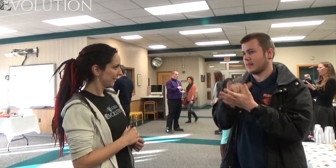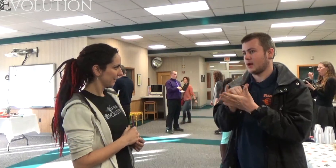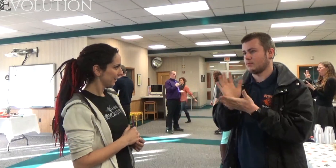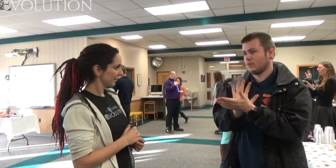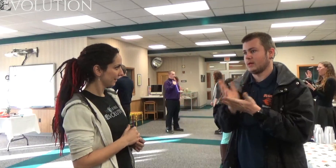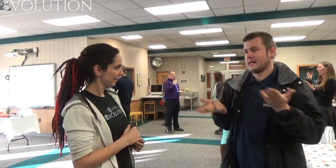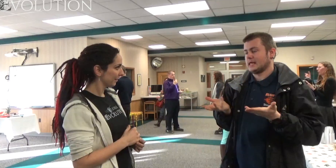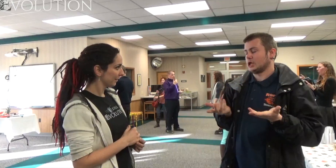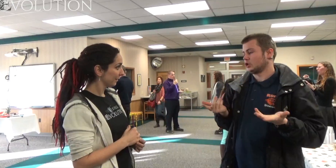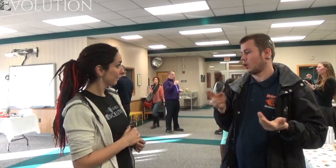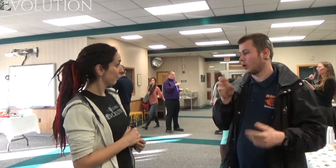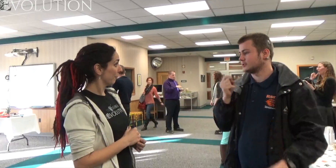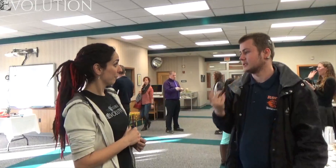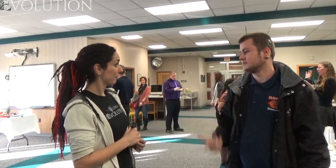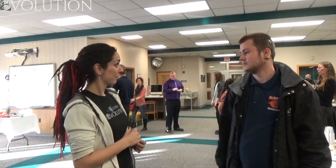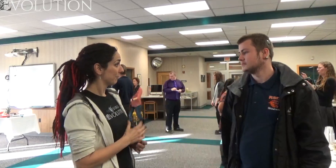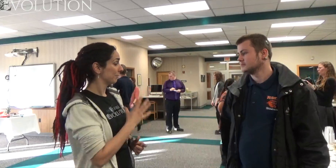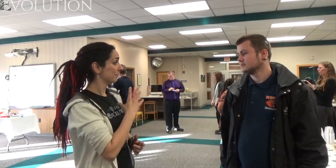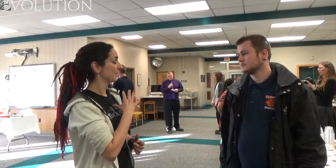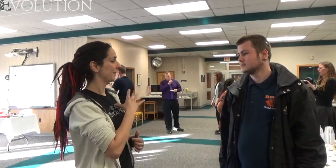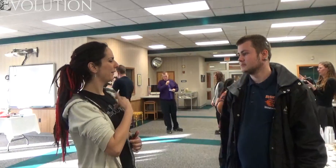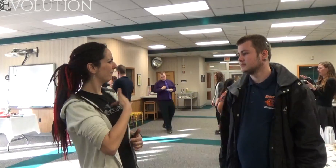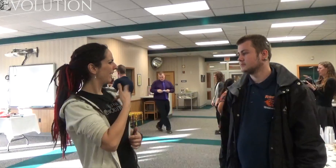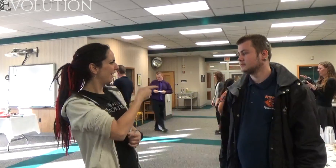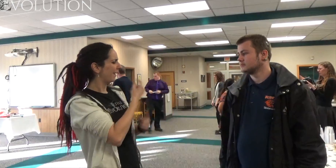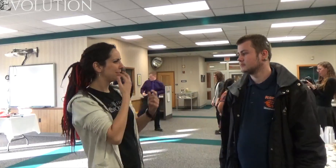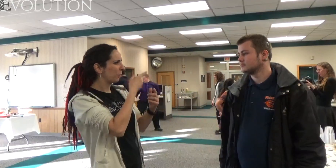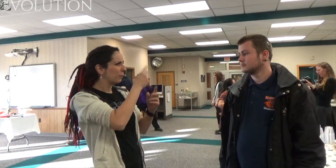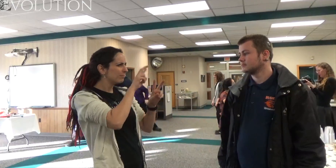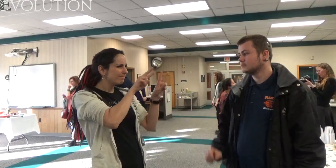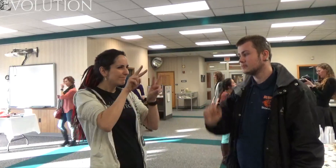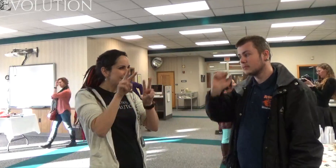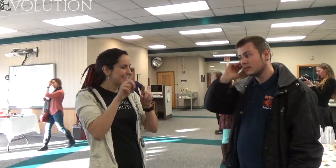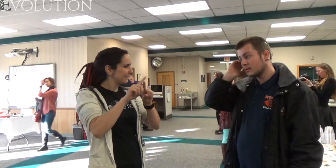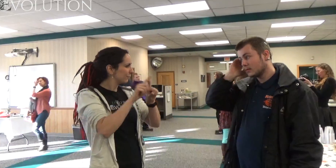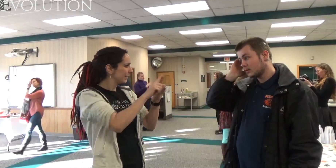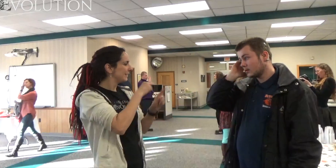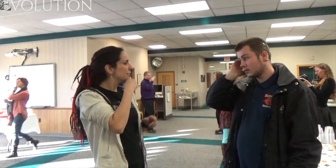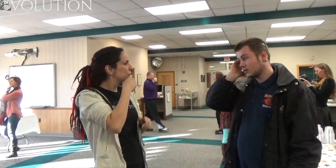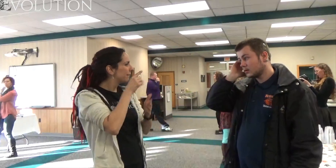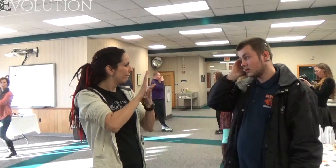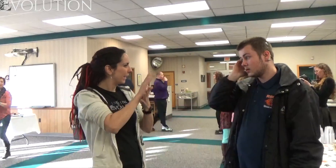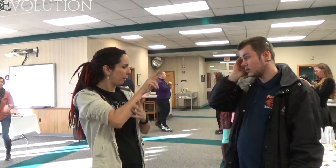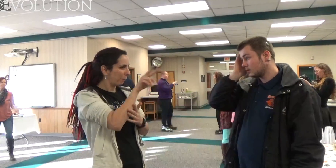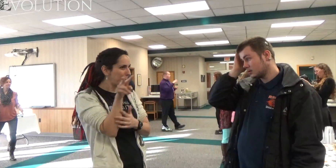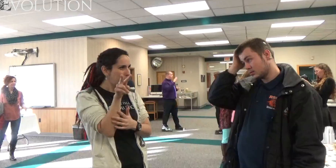making that movie here at RSD. That's cool. I feel like you see different hearing movies